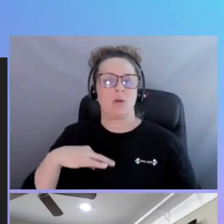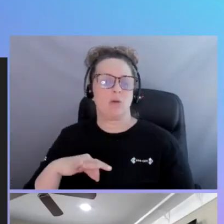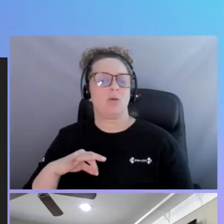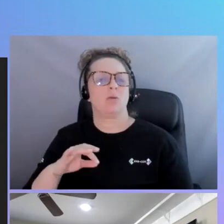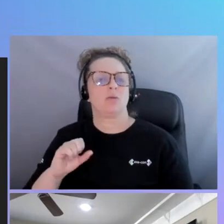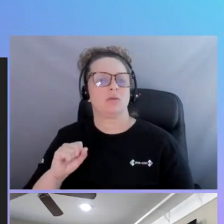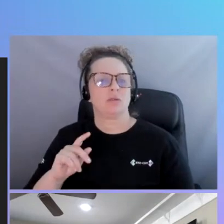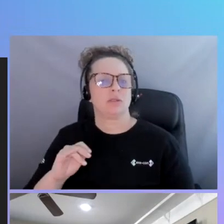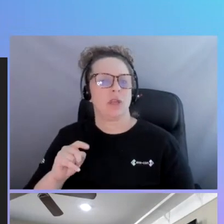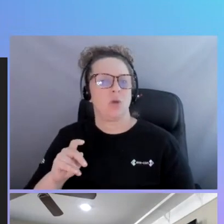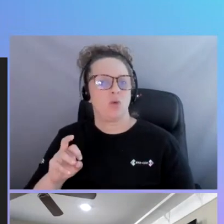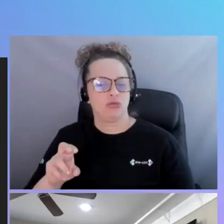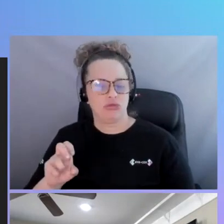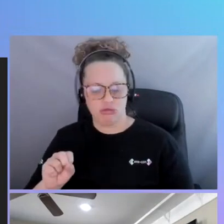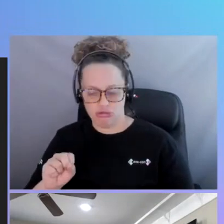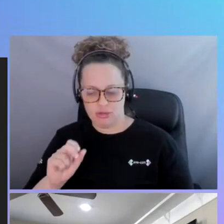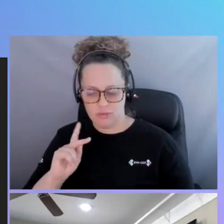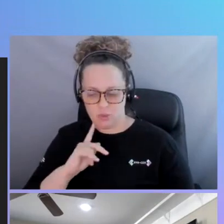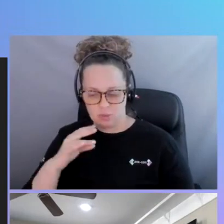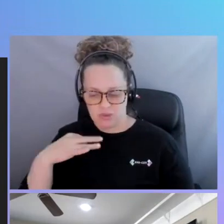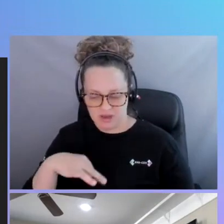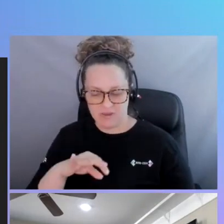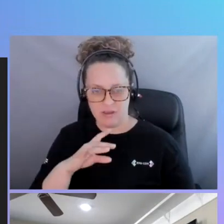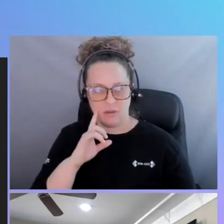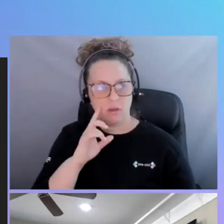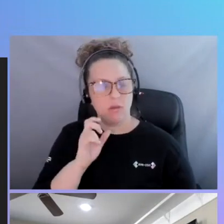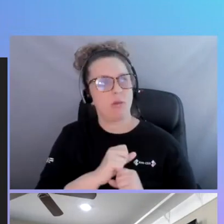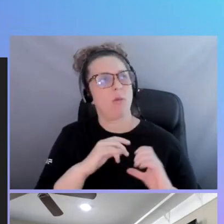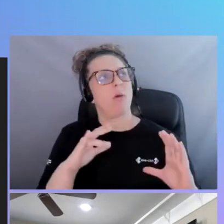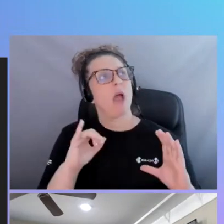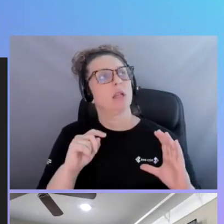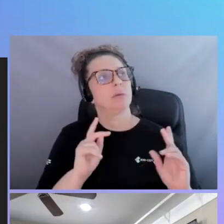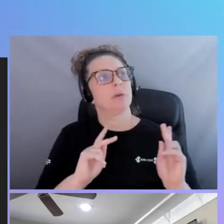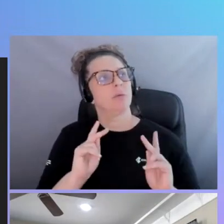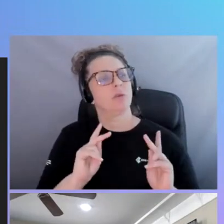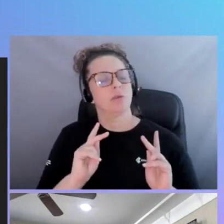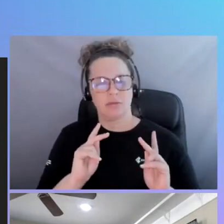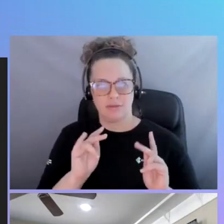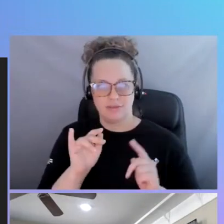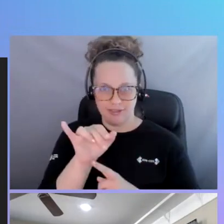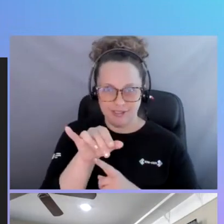you're thinking, oh, okay, it people yes, developers, testers,